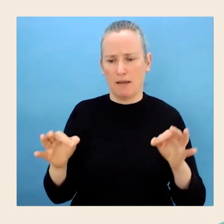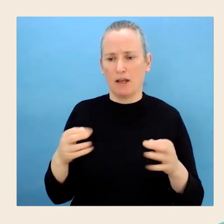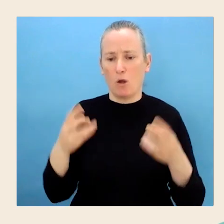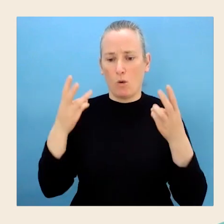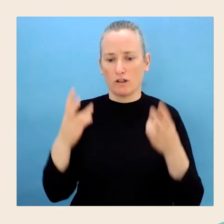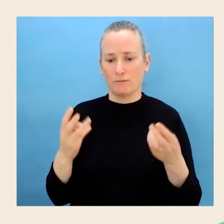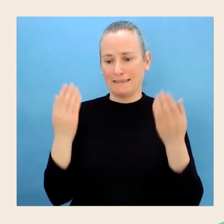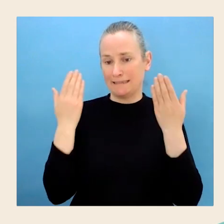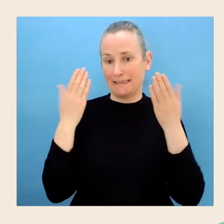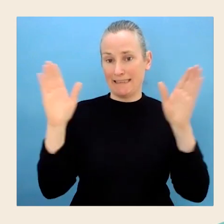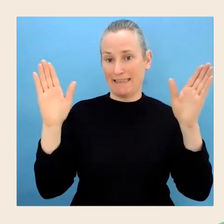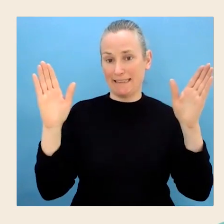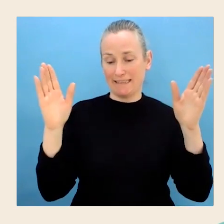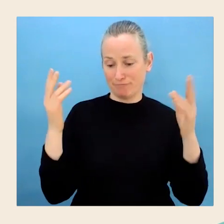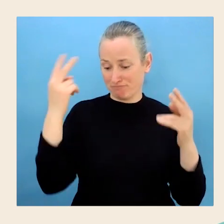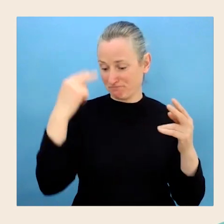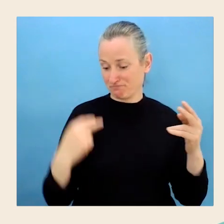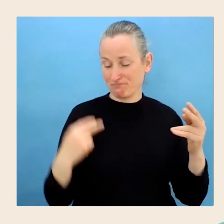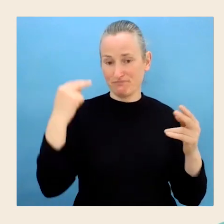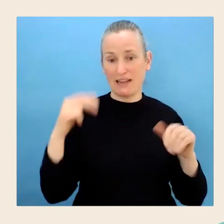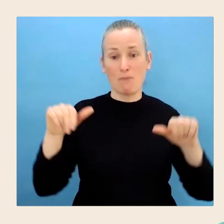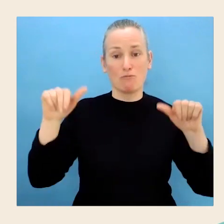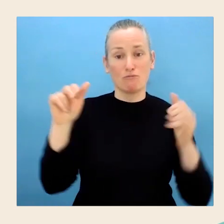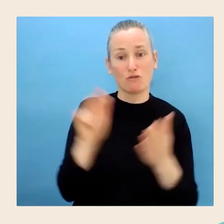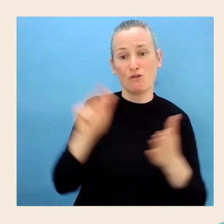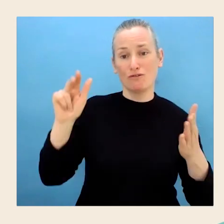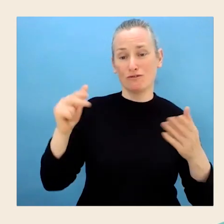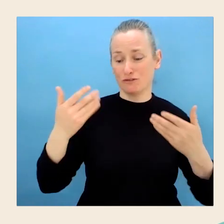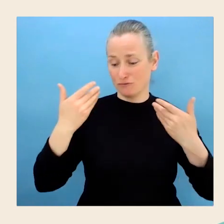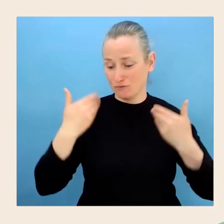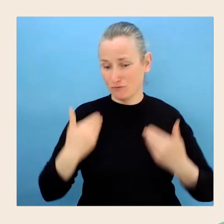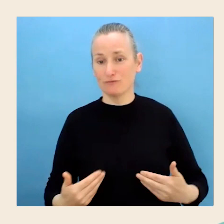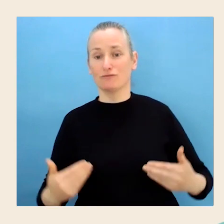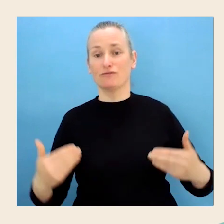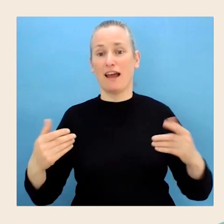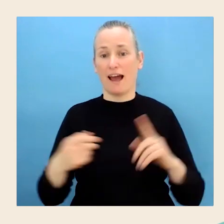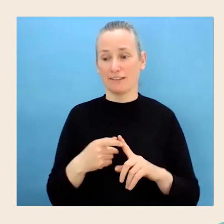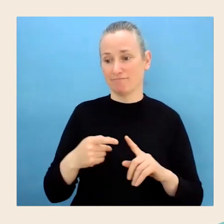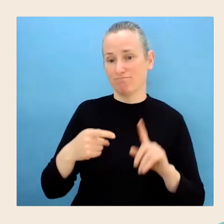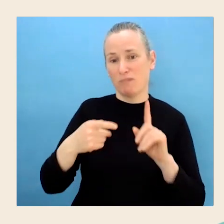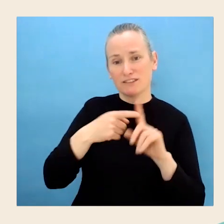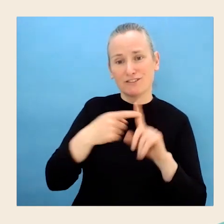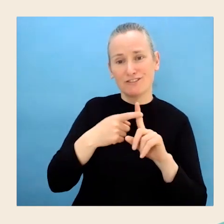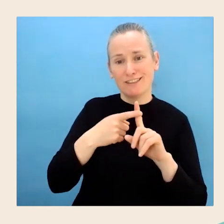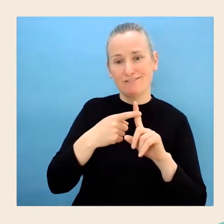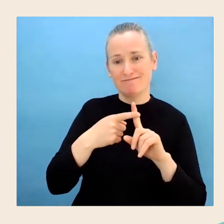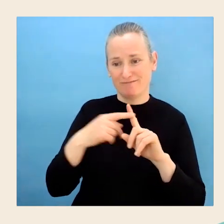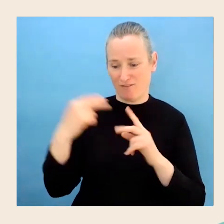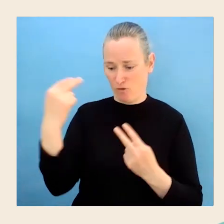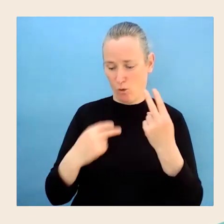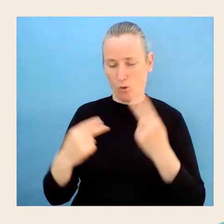and tacitly accepted. And I think the idea of our acceptance and inclusion